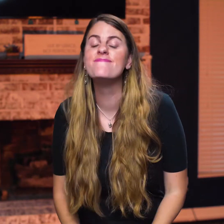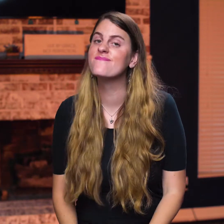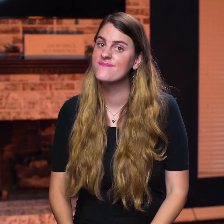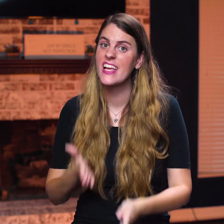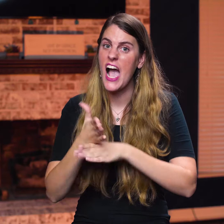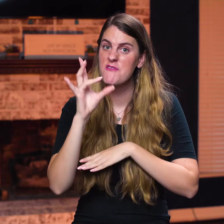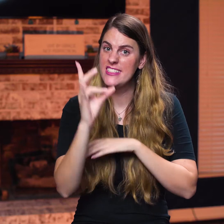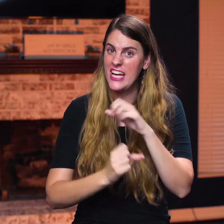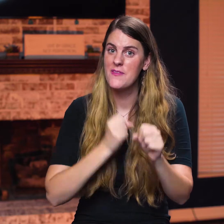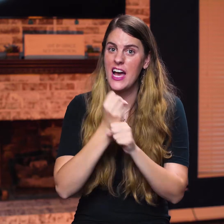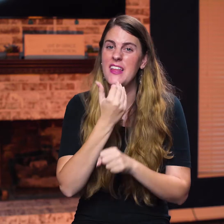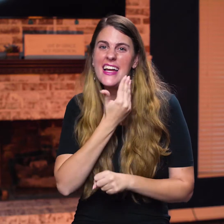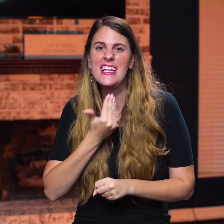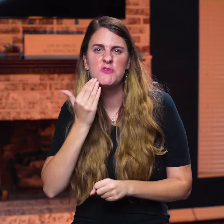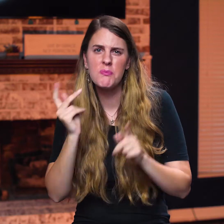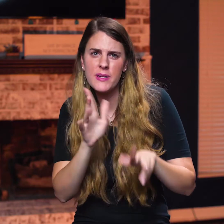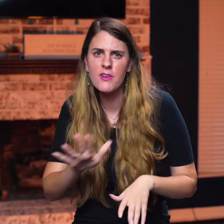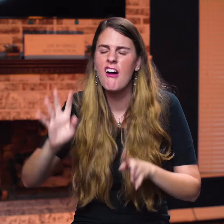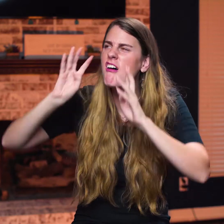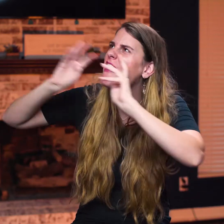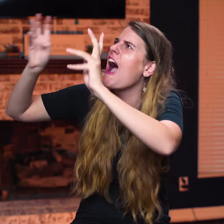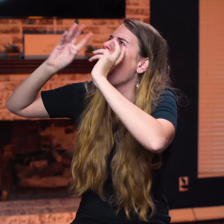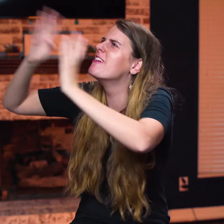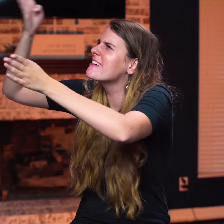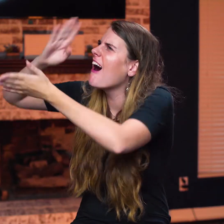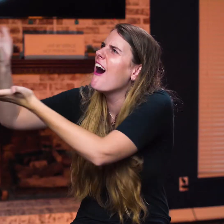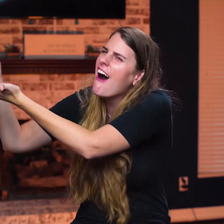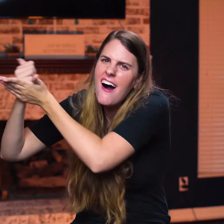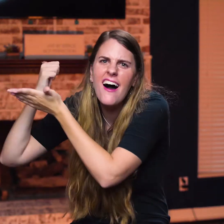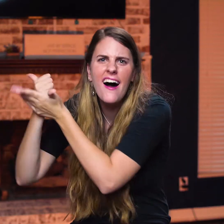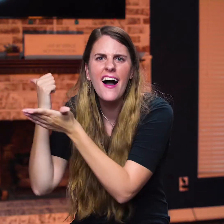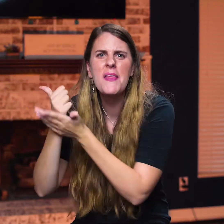After 7 years, the Israelites cry out to God.